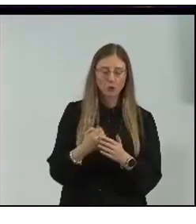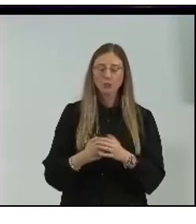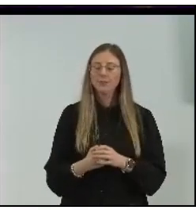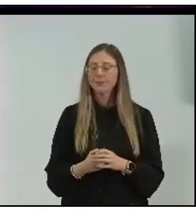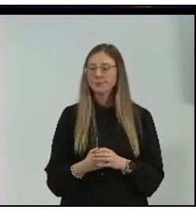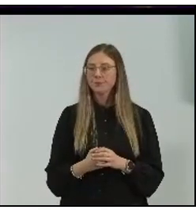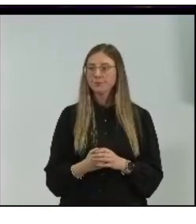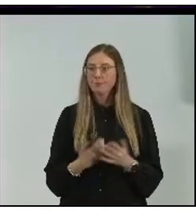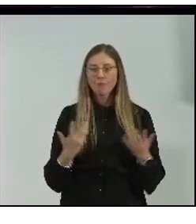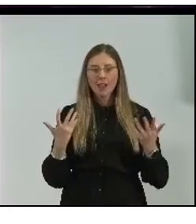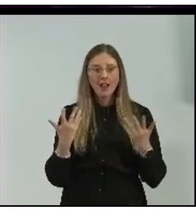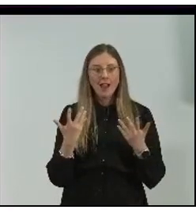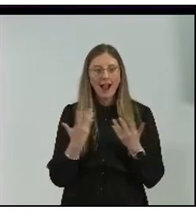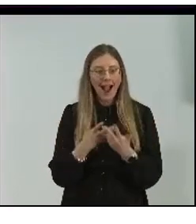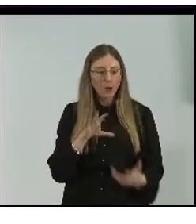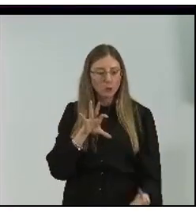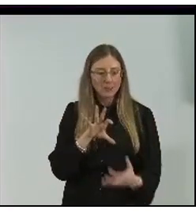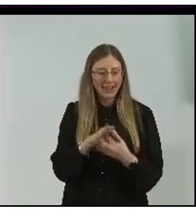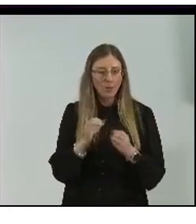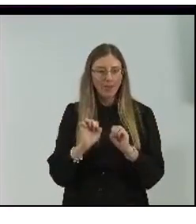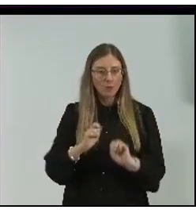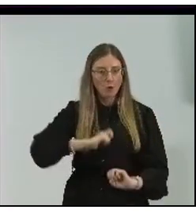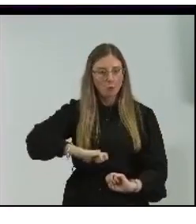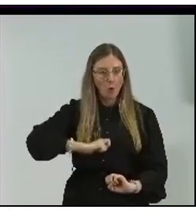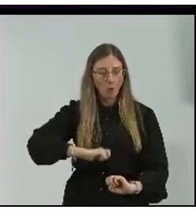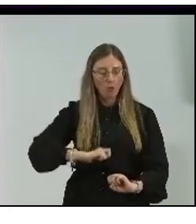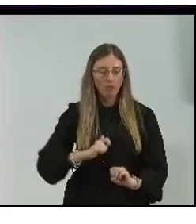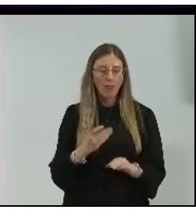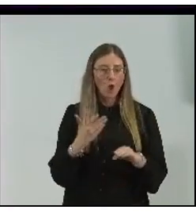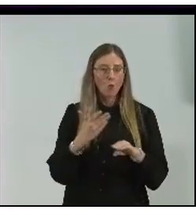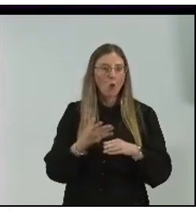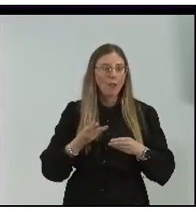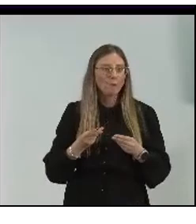this workflow stuff fits in the New York in in terms of the unenviable task, obviously.